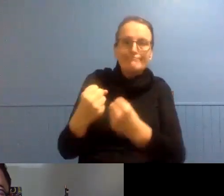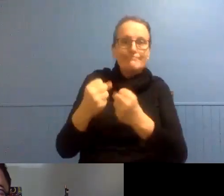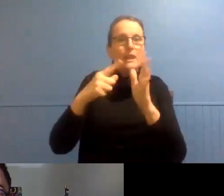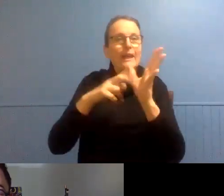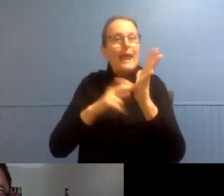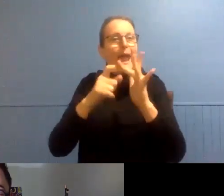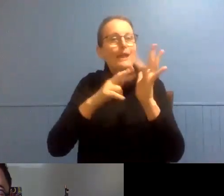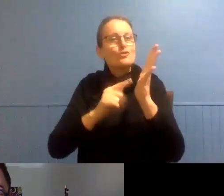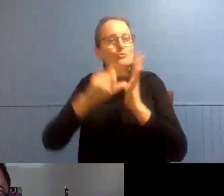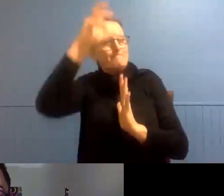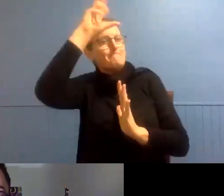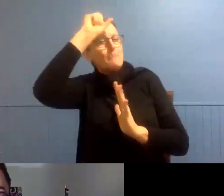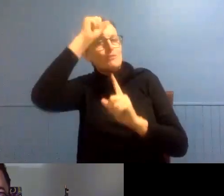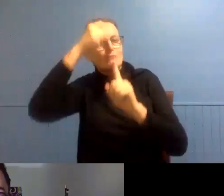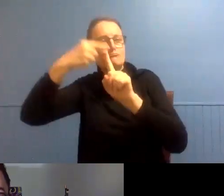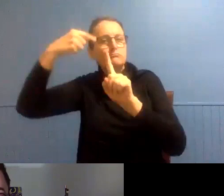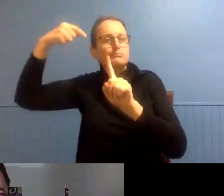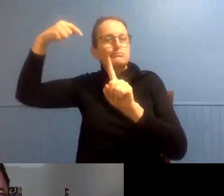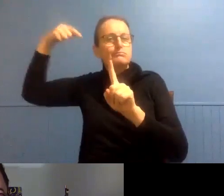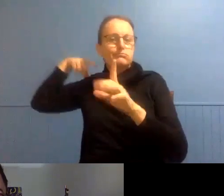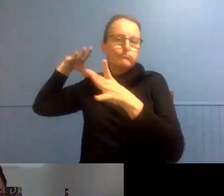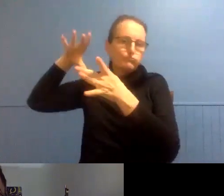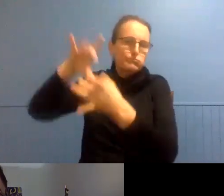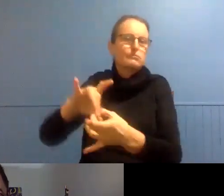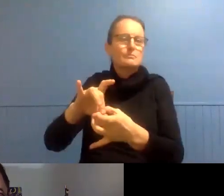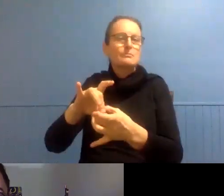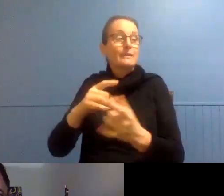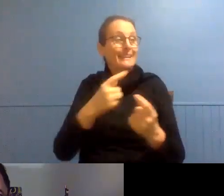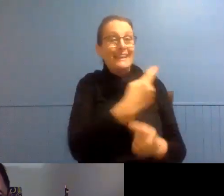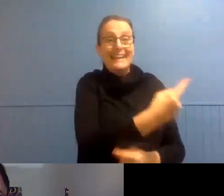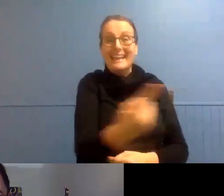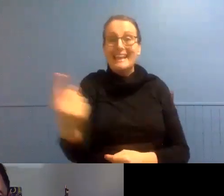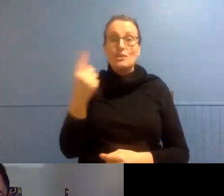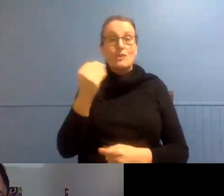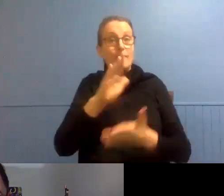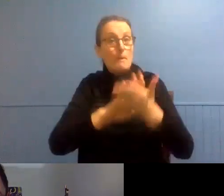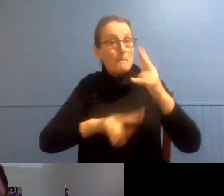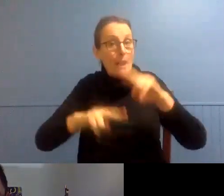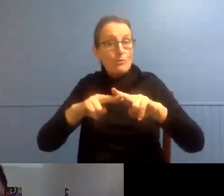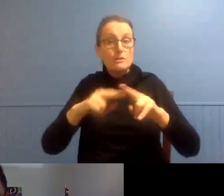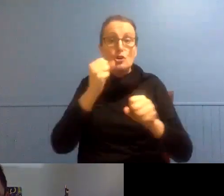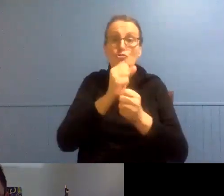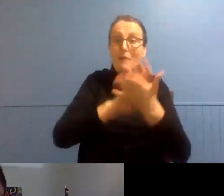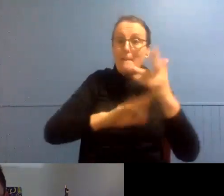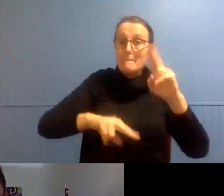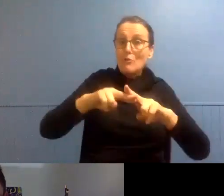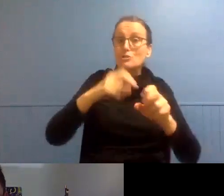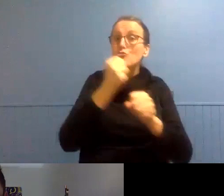us, each of us has parents and grandparents and great-grandparents.